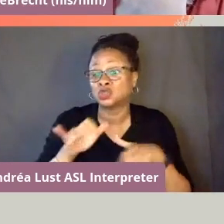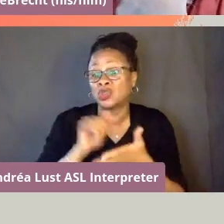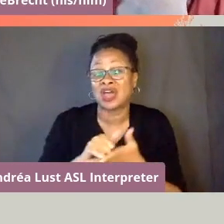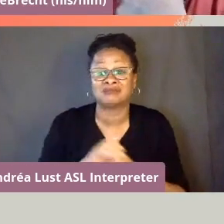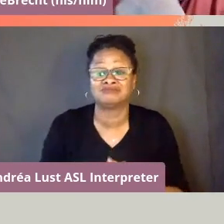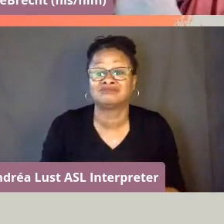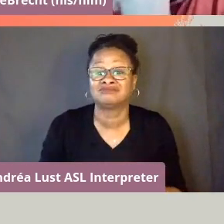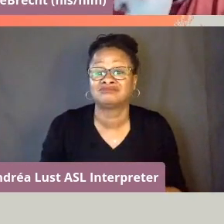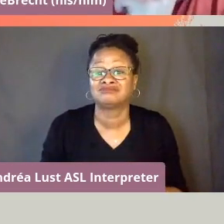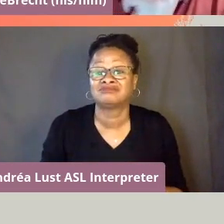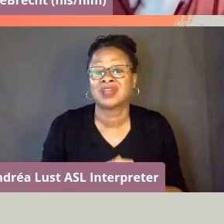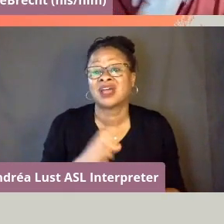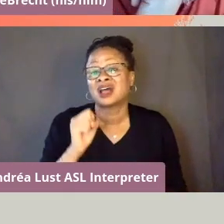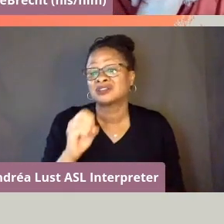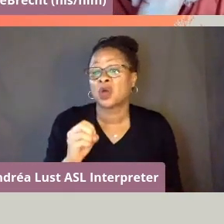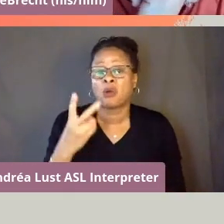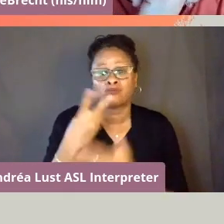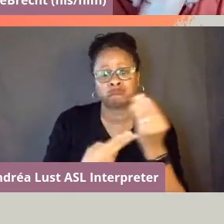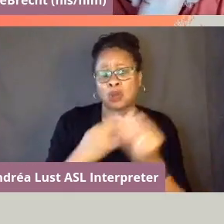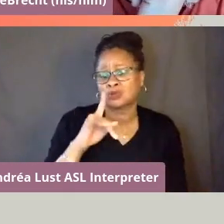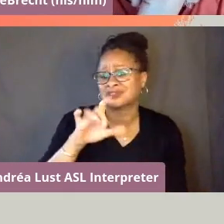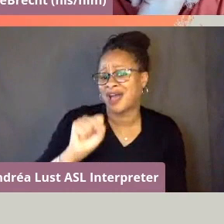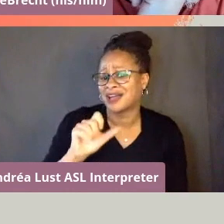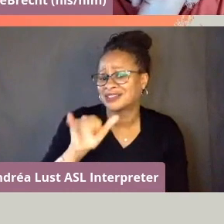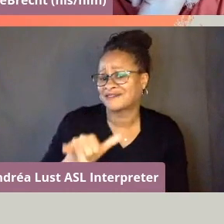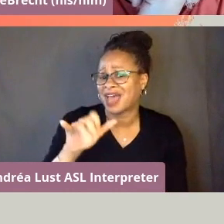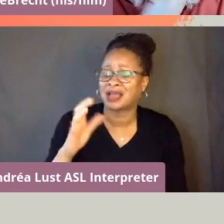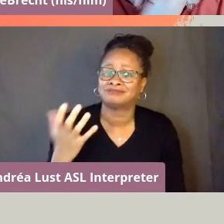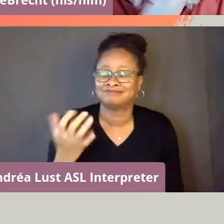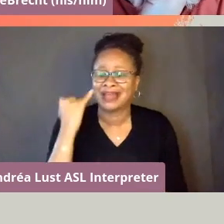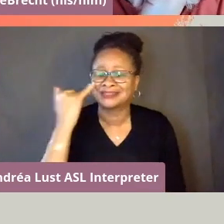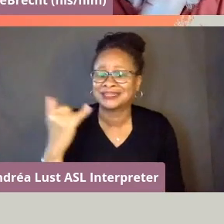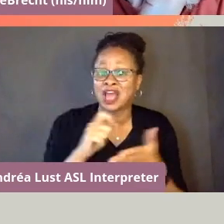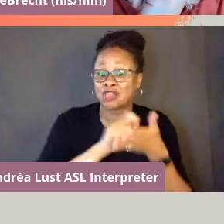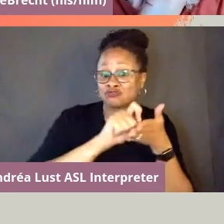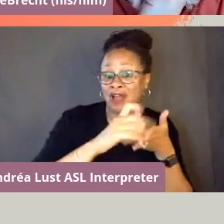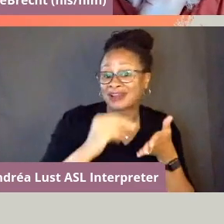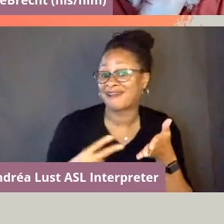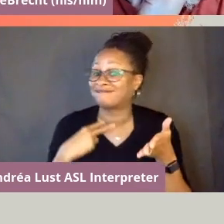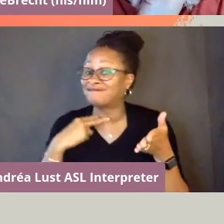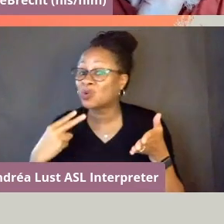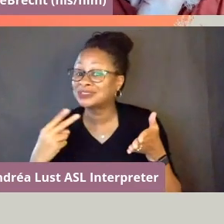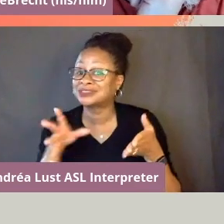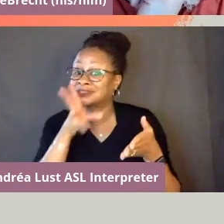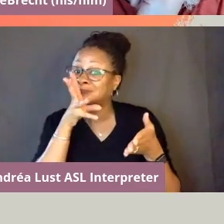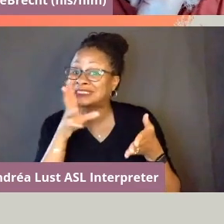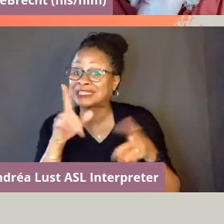So there's both sides of that coin-- the writing and the voice. And I just-- I don't know.